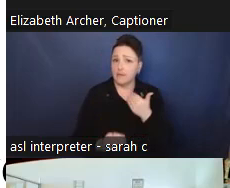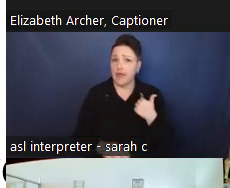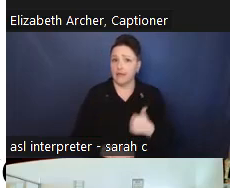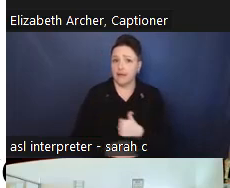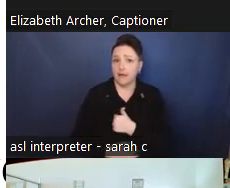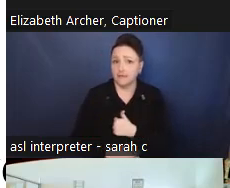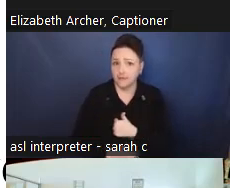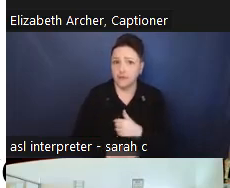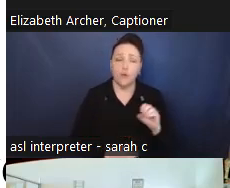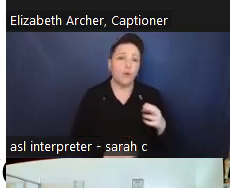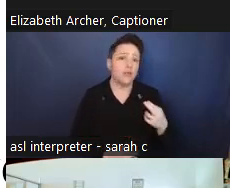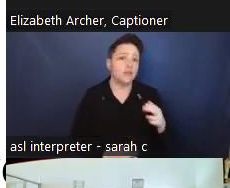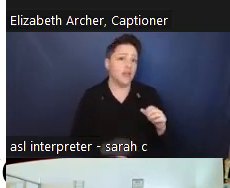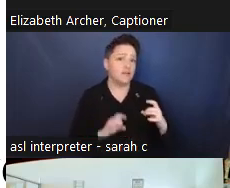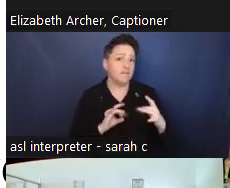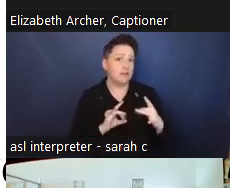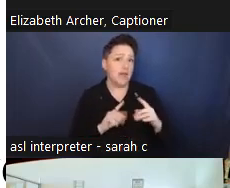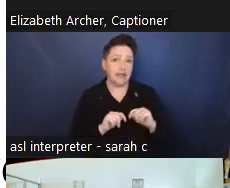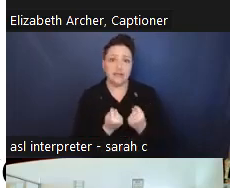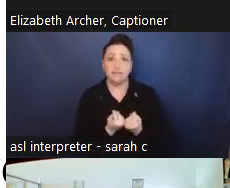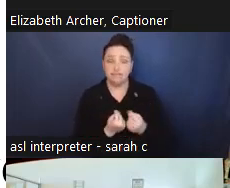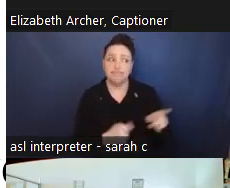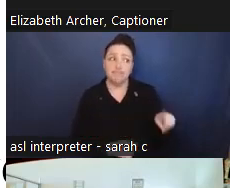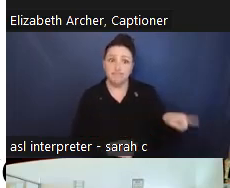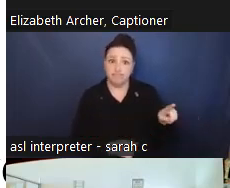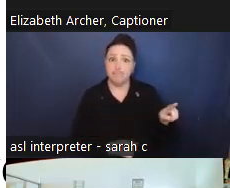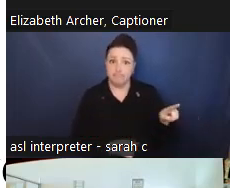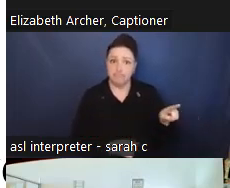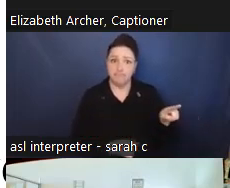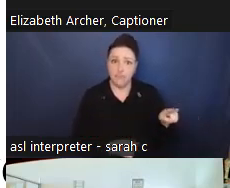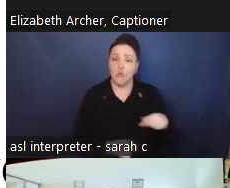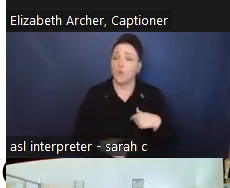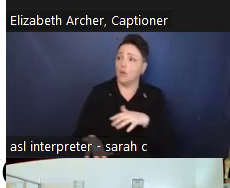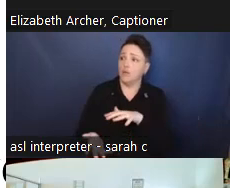feedback that analyzing it that makes sure the process gets started if there's a change that